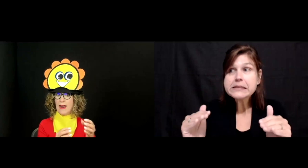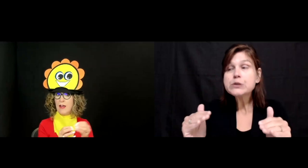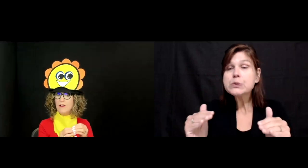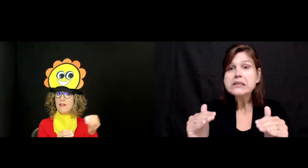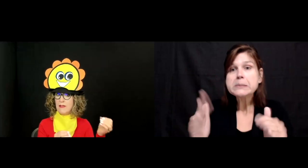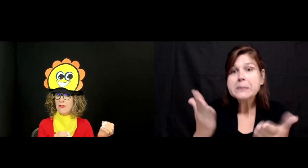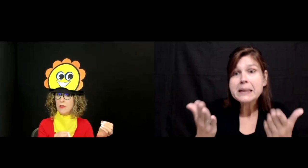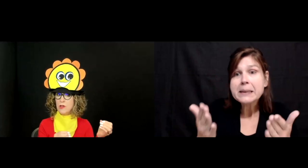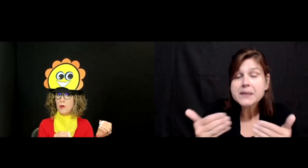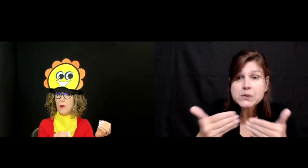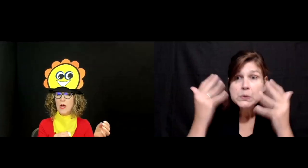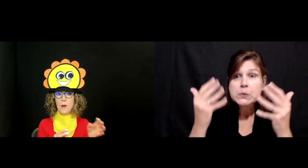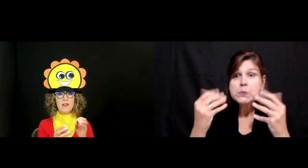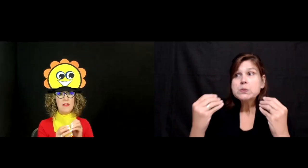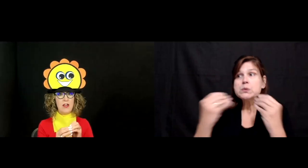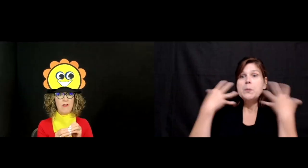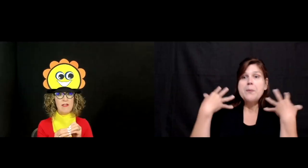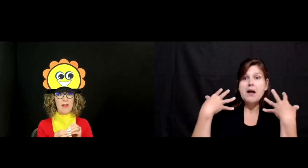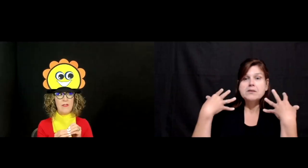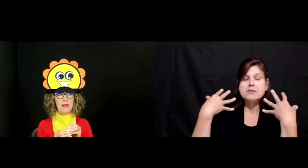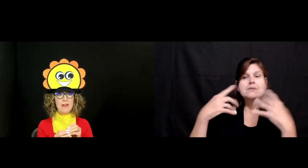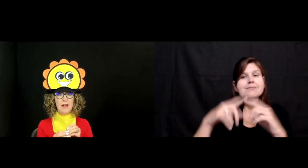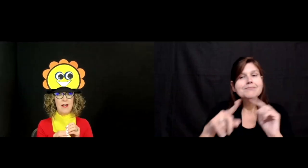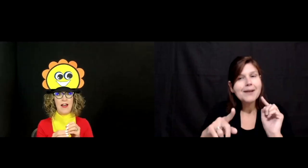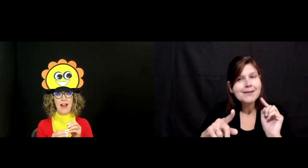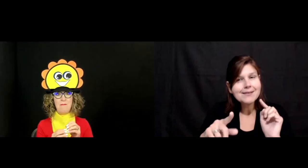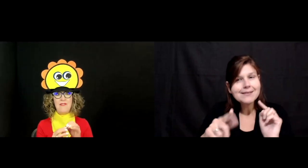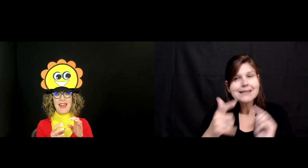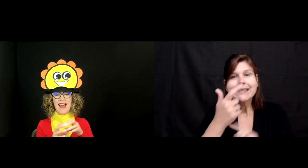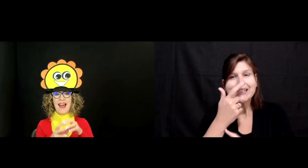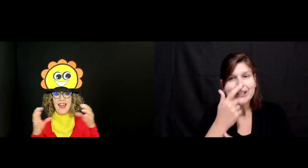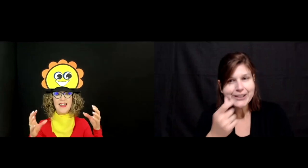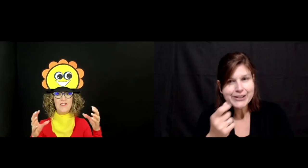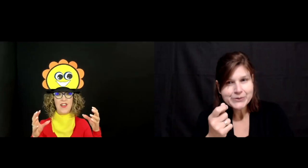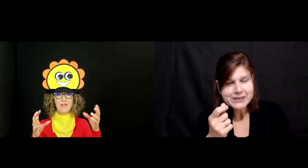and I understand that too. But it's interesting that the high energy